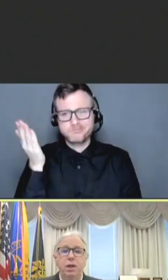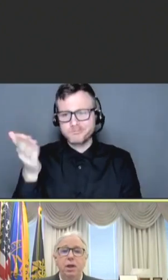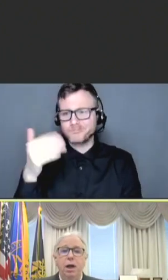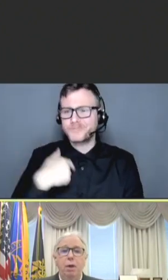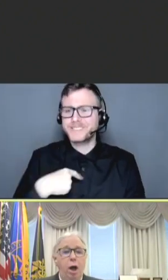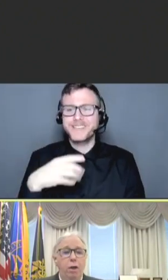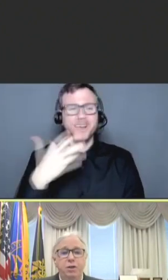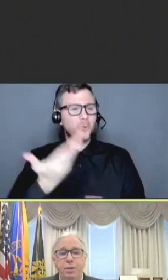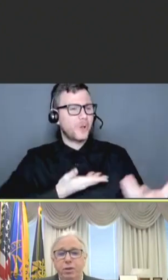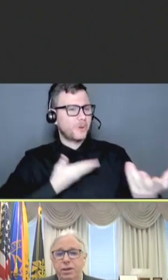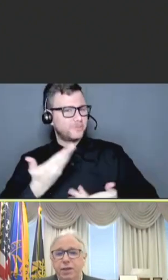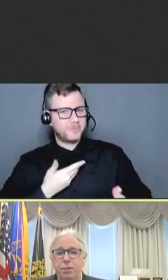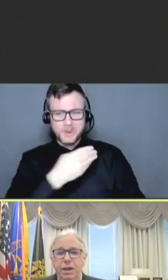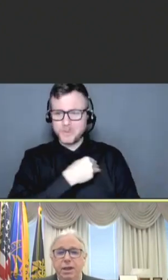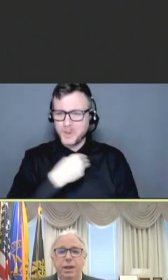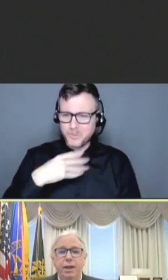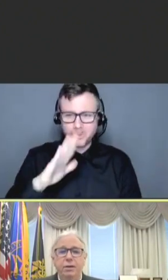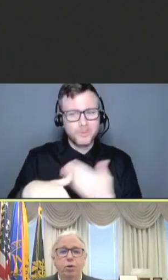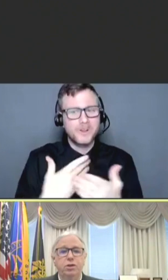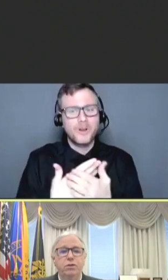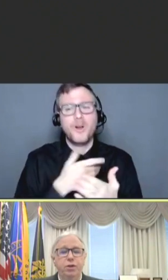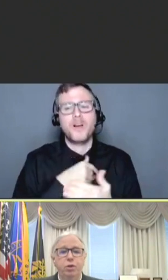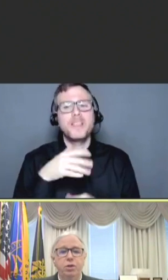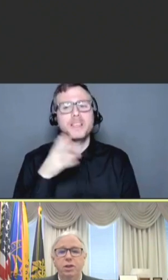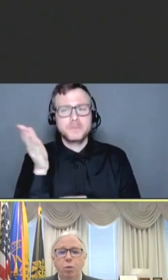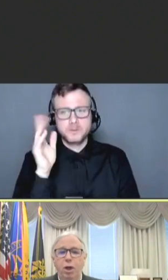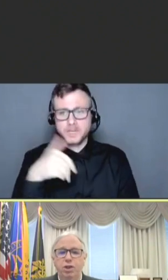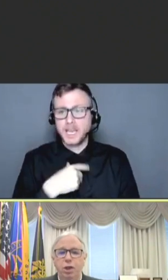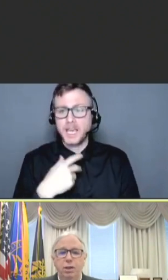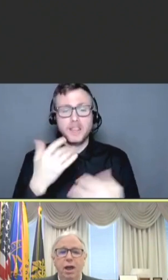all the speakers at the meeting, and of course the viewers that are watching online.